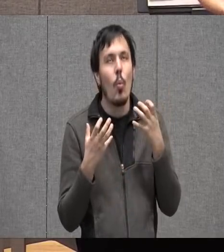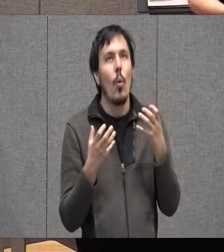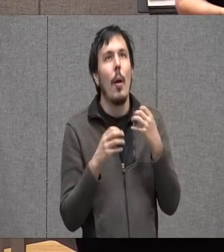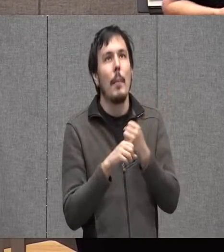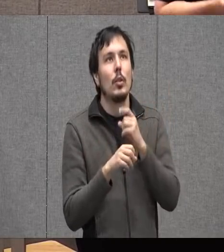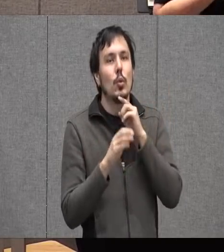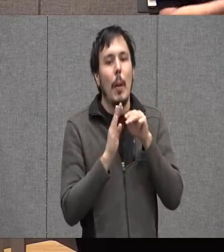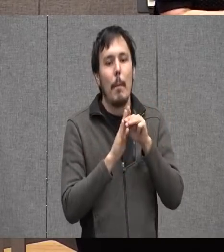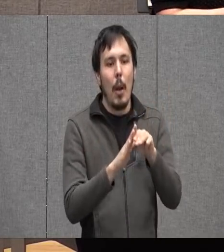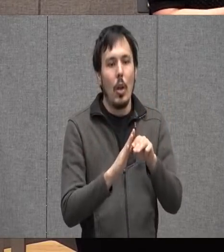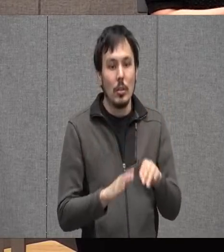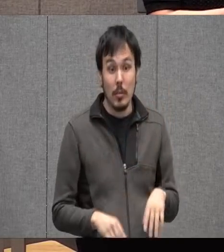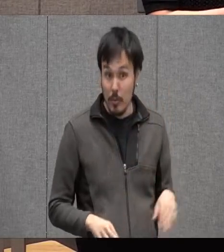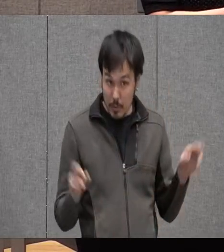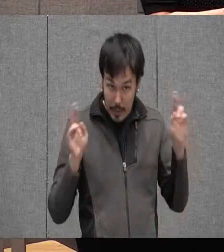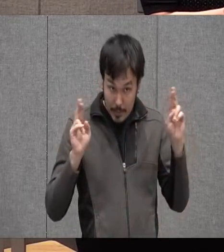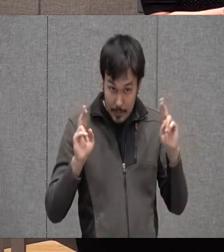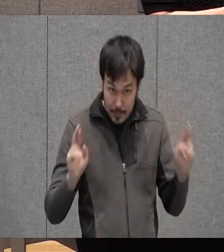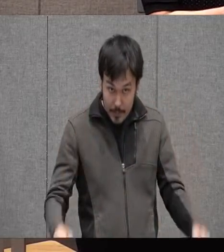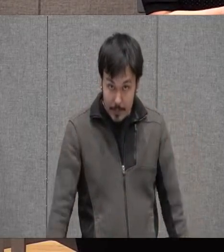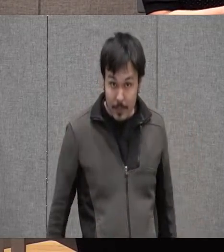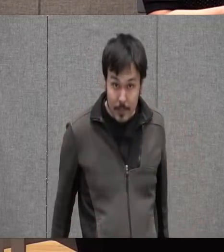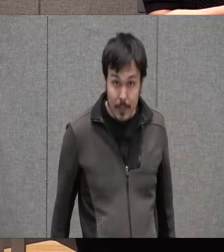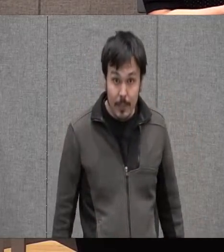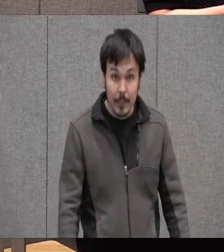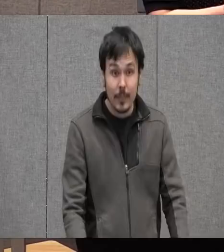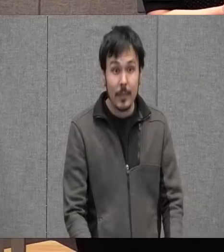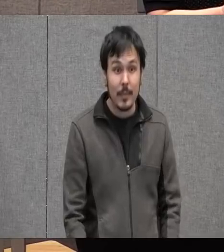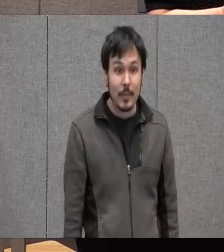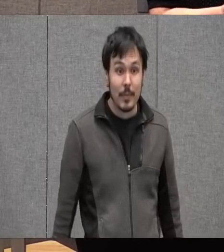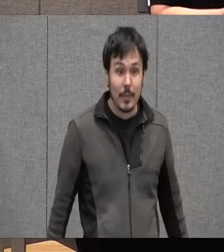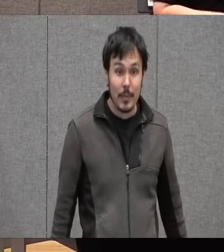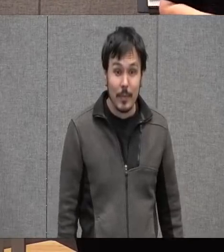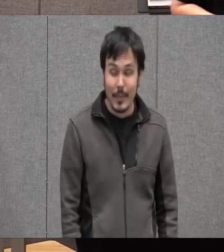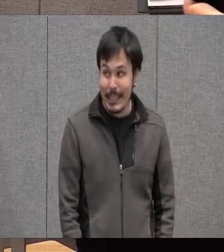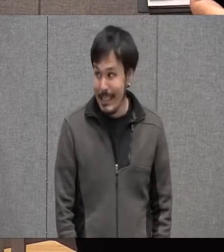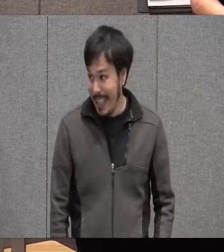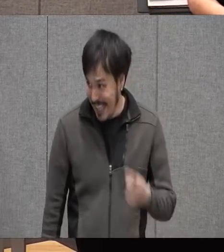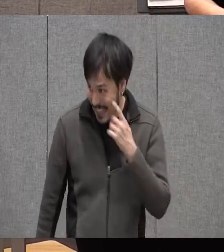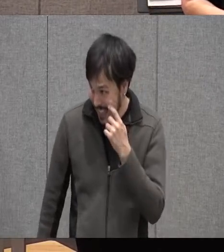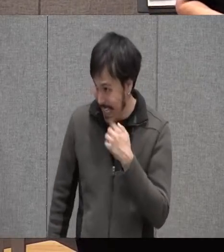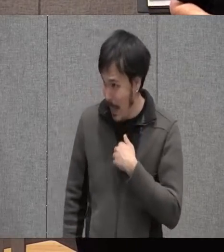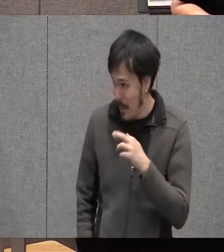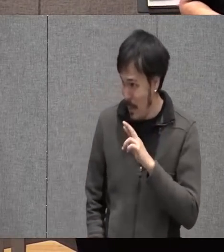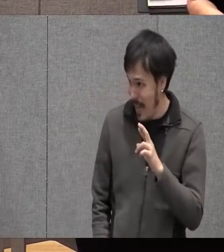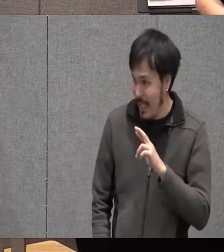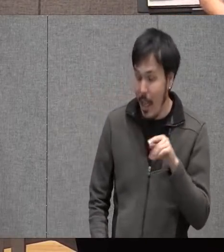All right, are you ready to begin? Oh, I think I'm ready. Okay, so this is called multiplication salute.